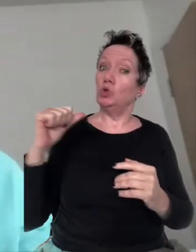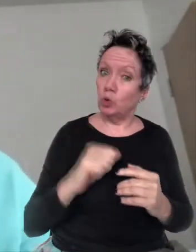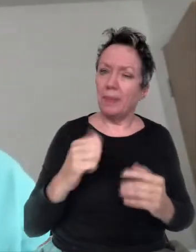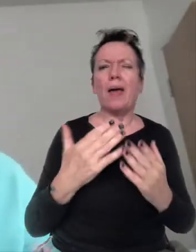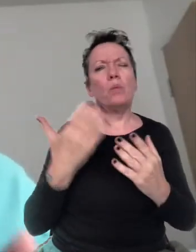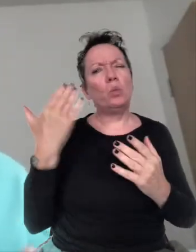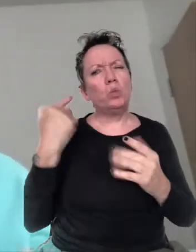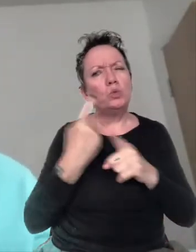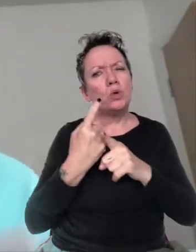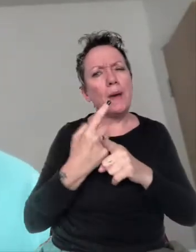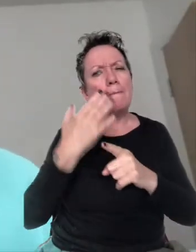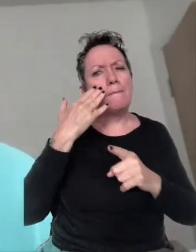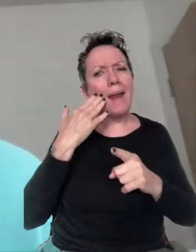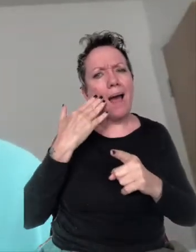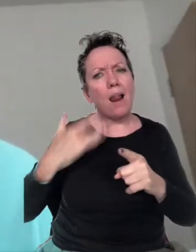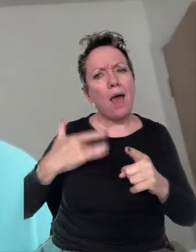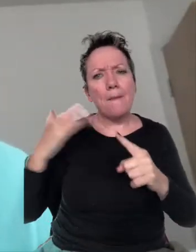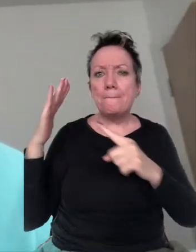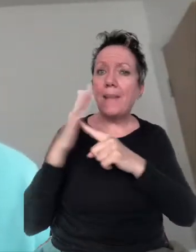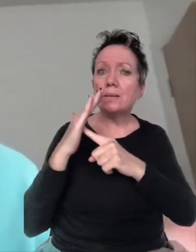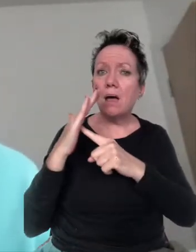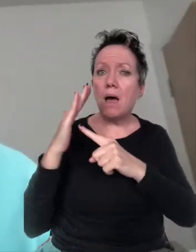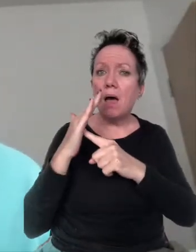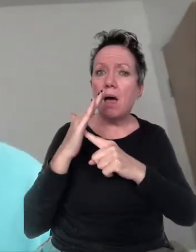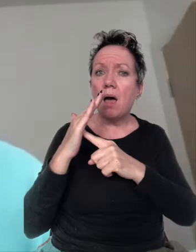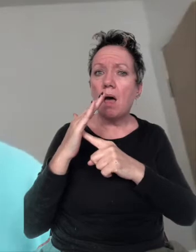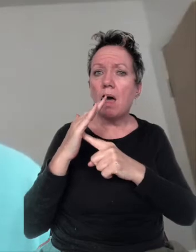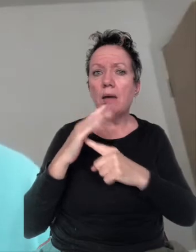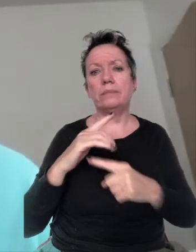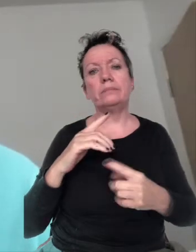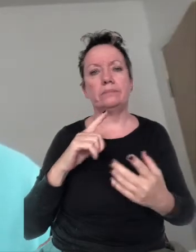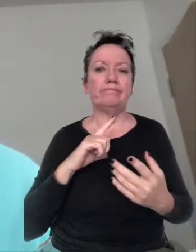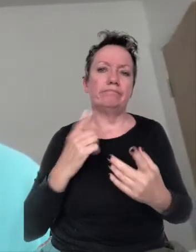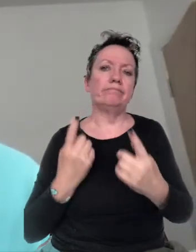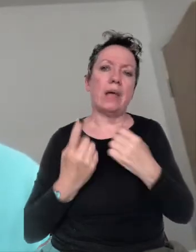matter movement, uh, after the tragedy of, um, George Floyd.